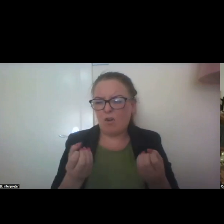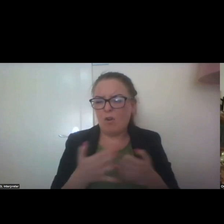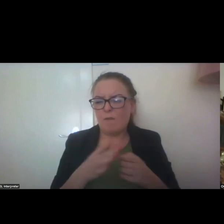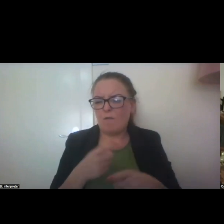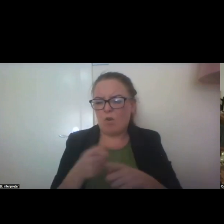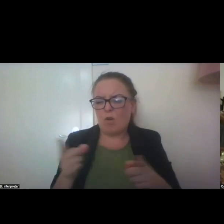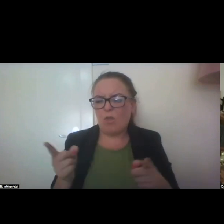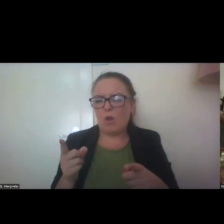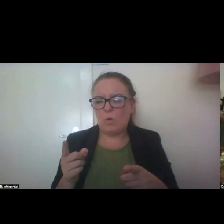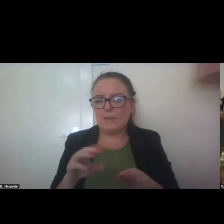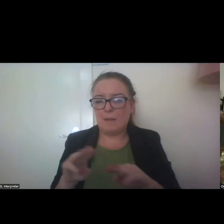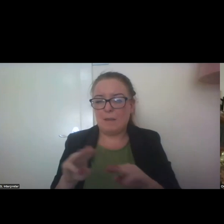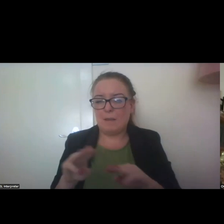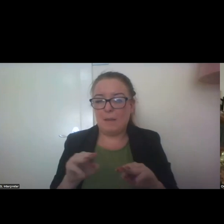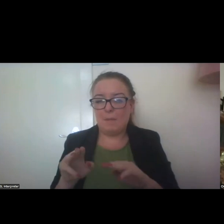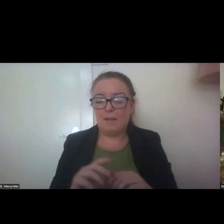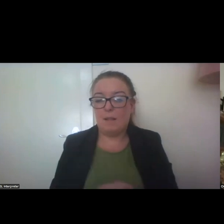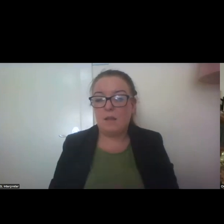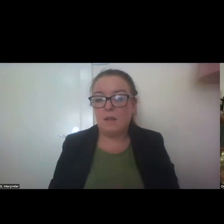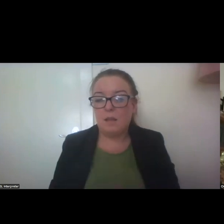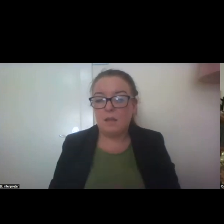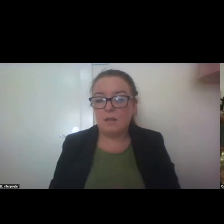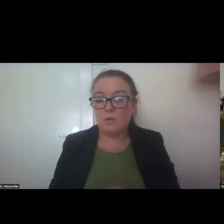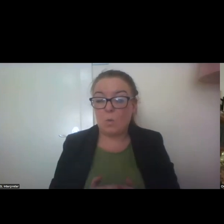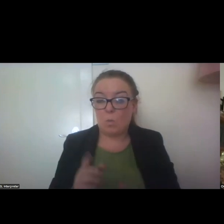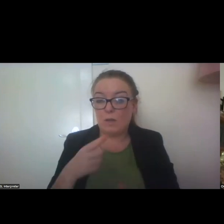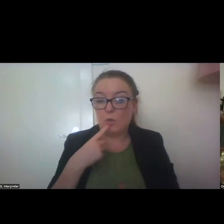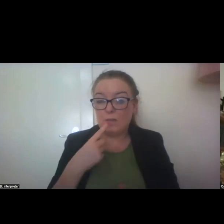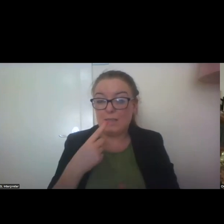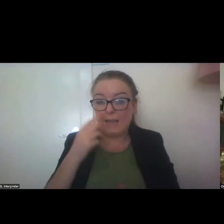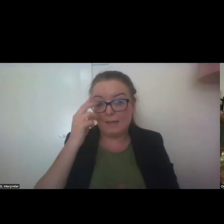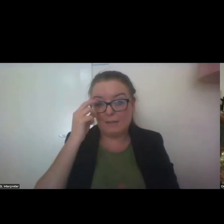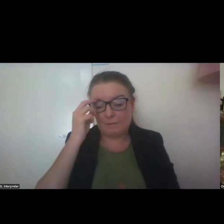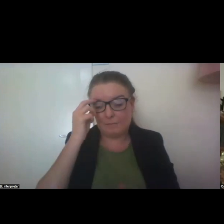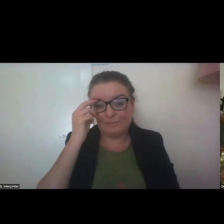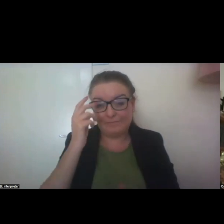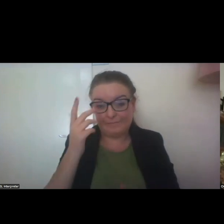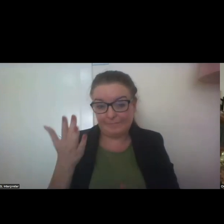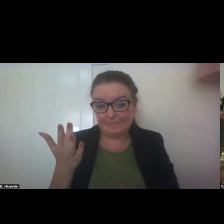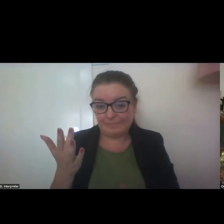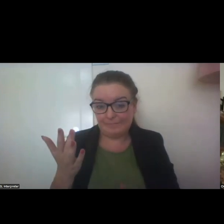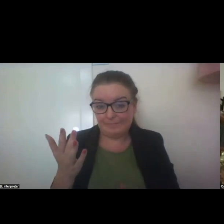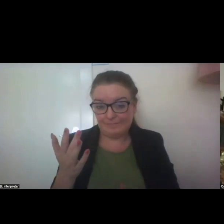PÁDRAIG: So, in other words, what you're saying is it's quite bespoke, and that's very much the model you work with,